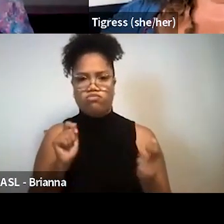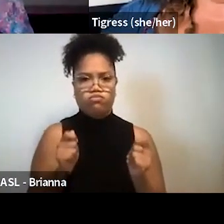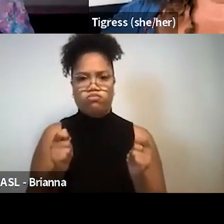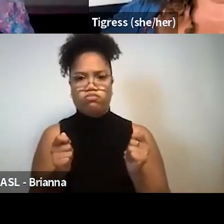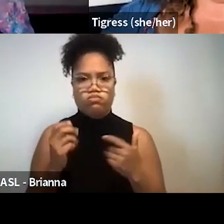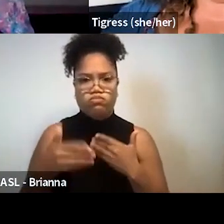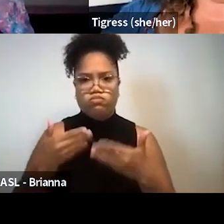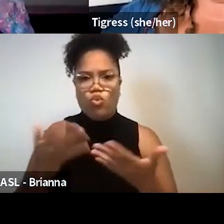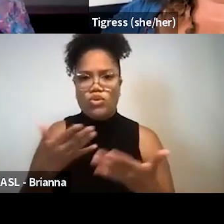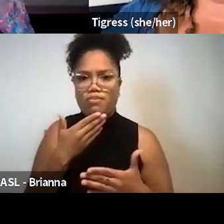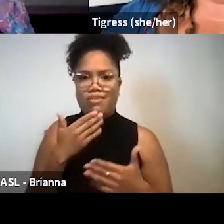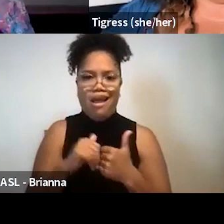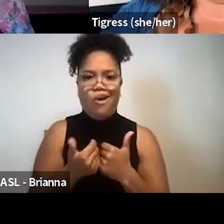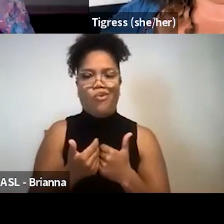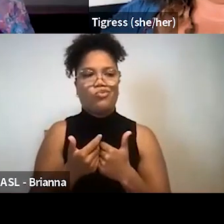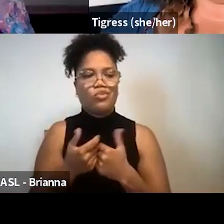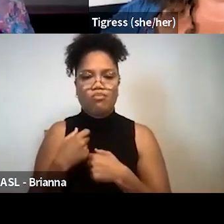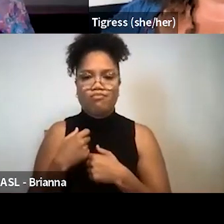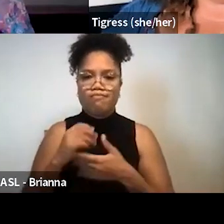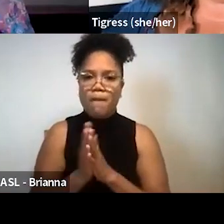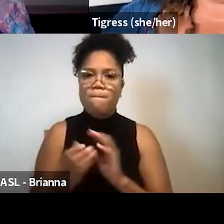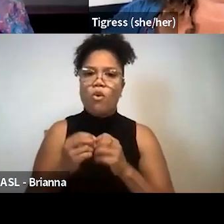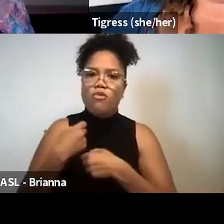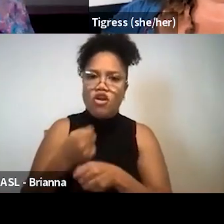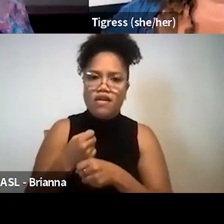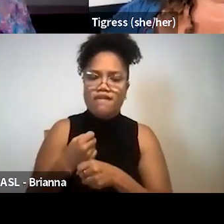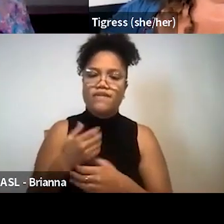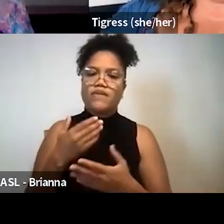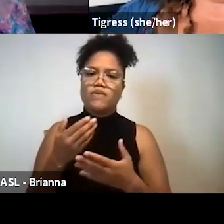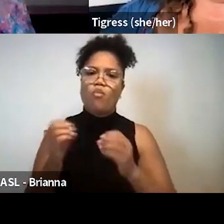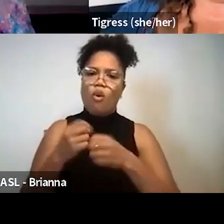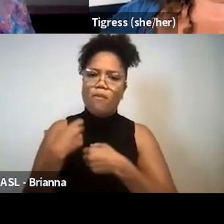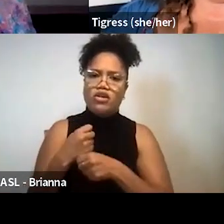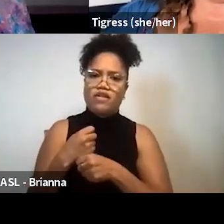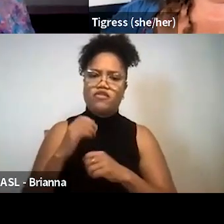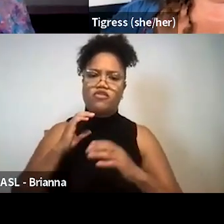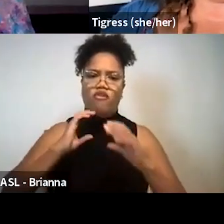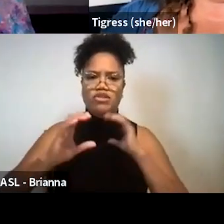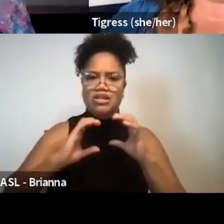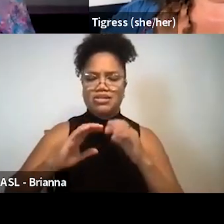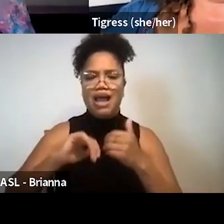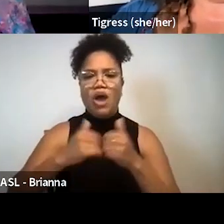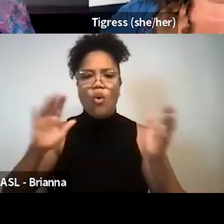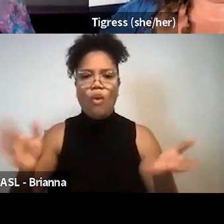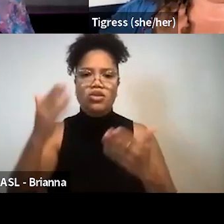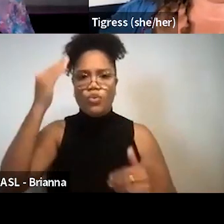what's the best way to be most productive and have the most productive conversation and raise awareness in a way that isn't, you know, harmful at all.